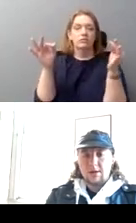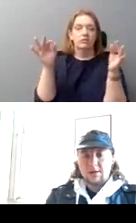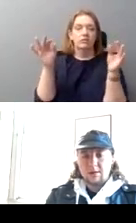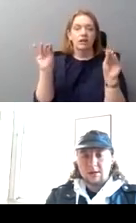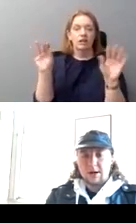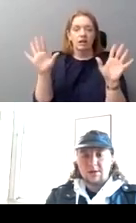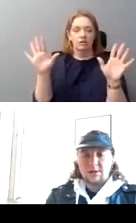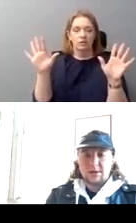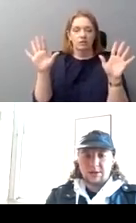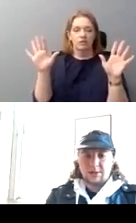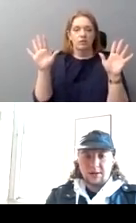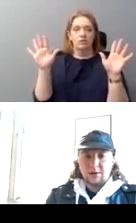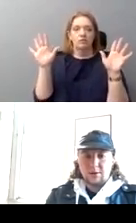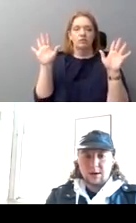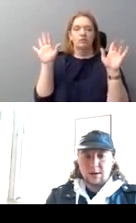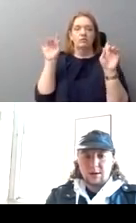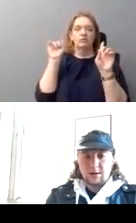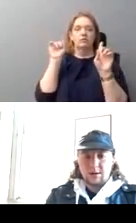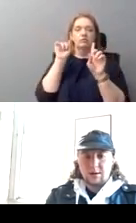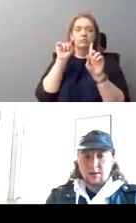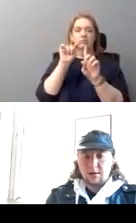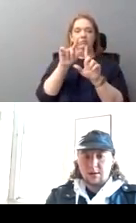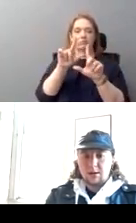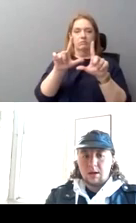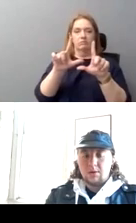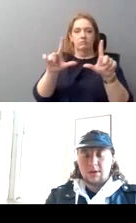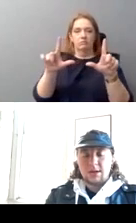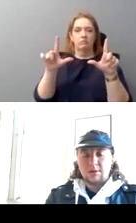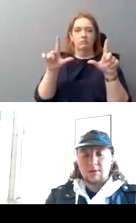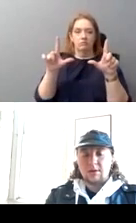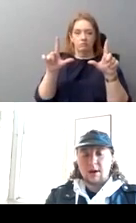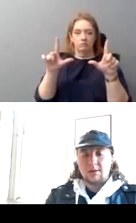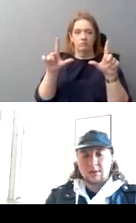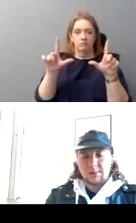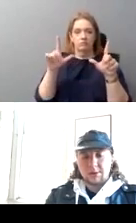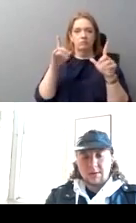gently guide your attention back through breath. We're going to take three last deep breaths.